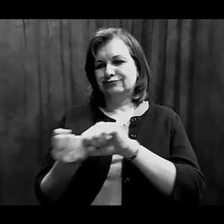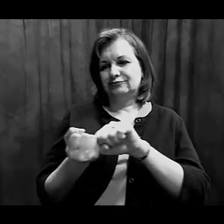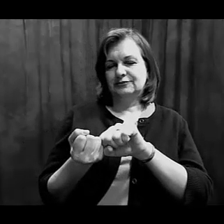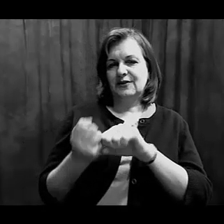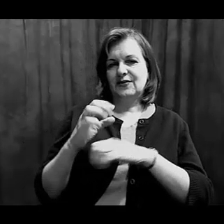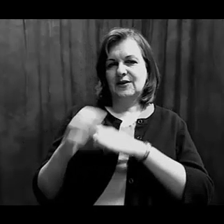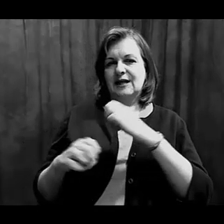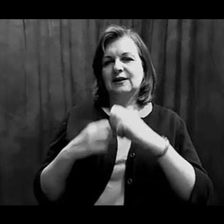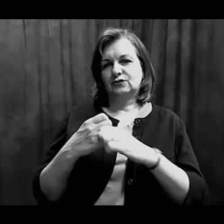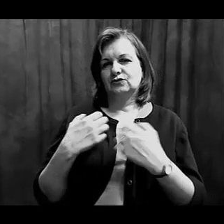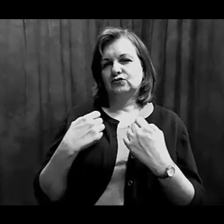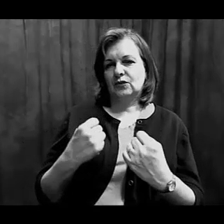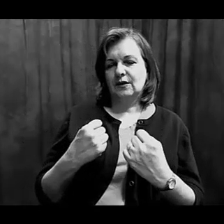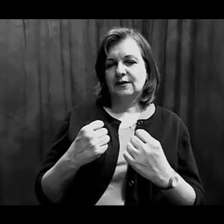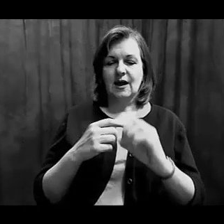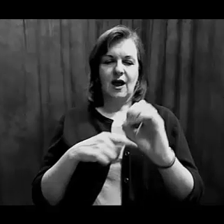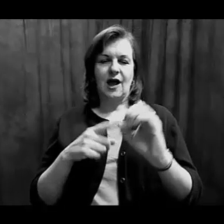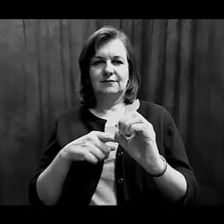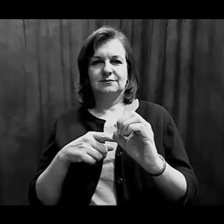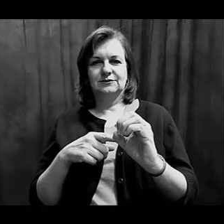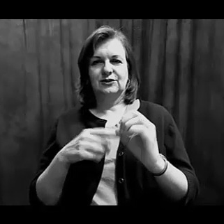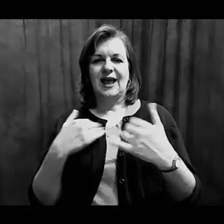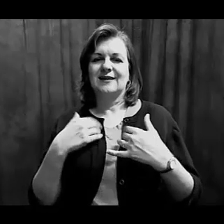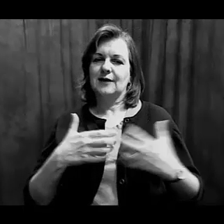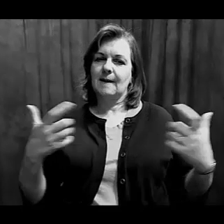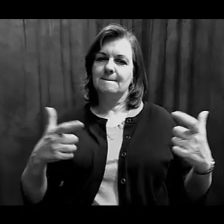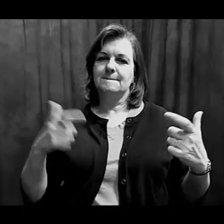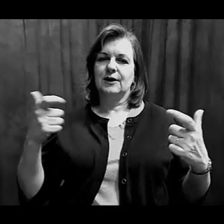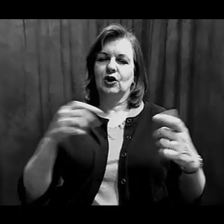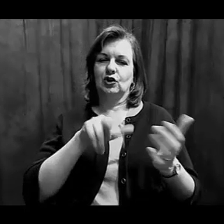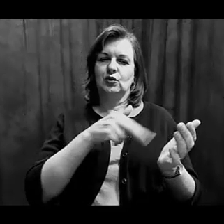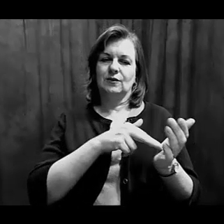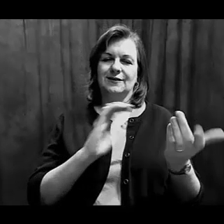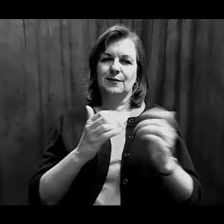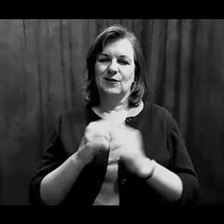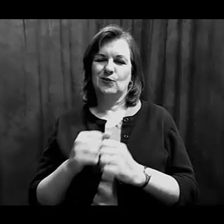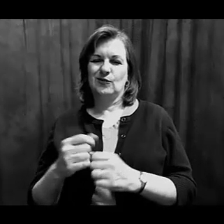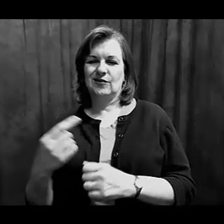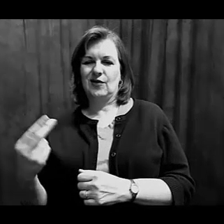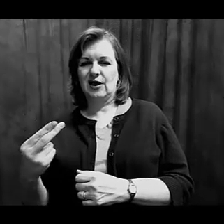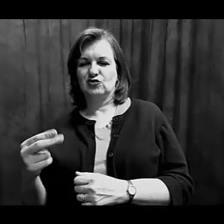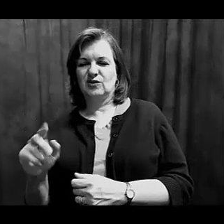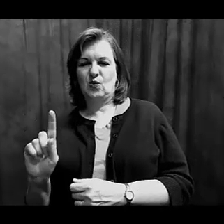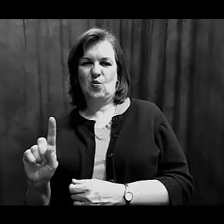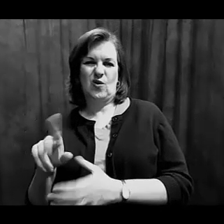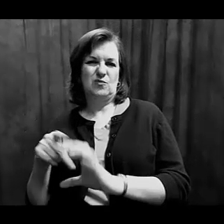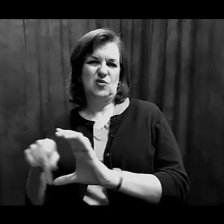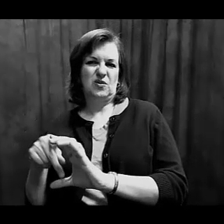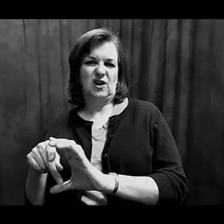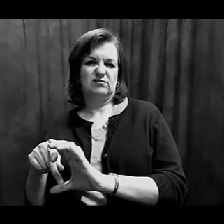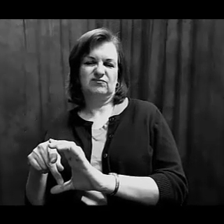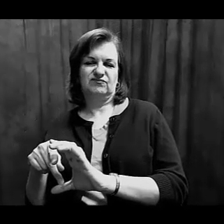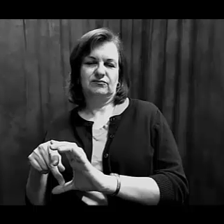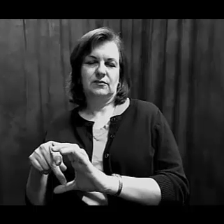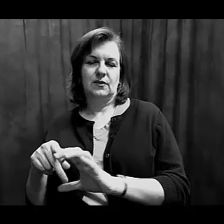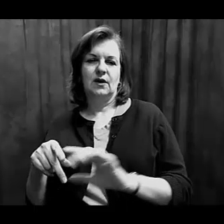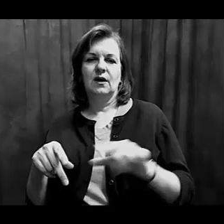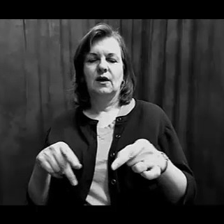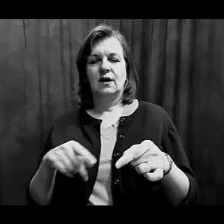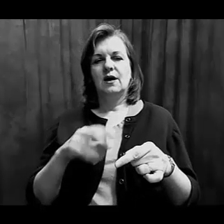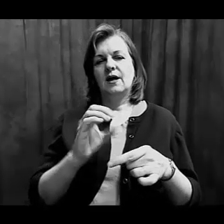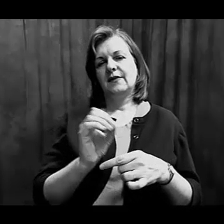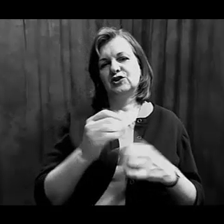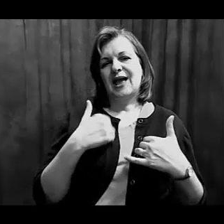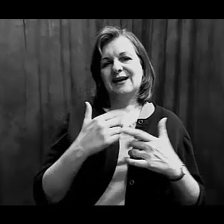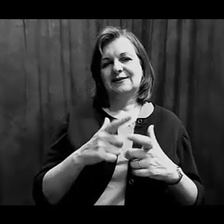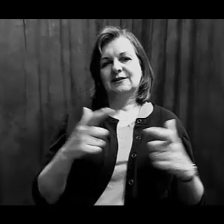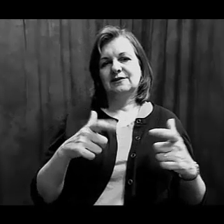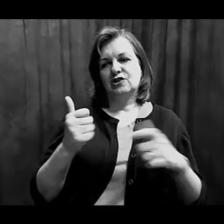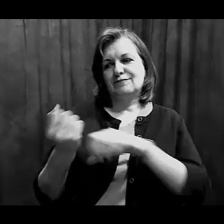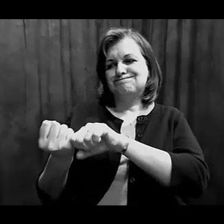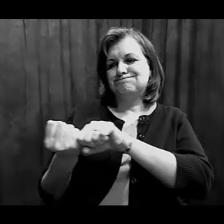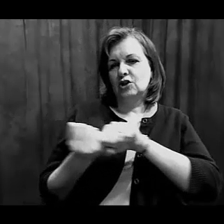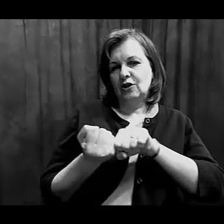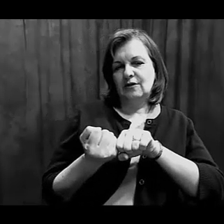holding onto these electrons pretty heavily -- oxygen has a bigger nucleus compared to a single little proton down here in hydrogen